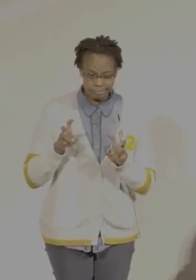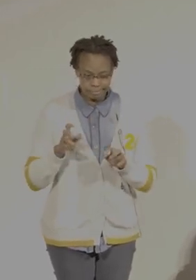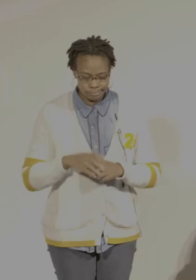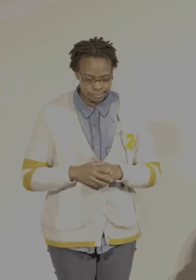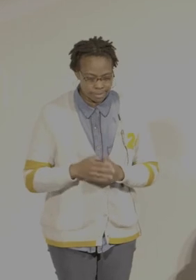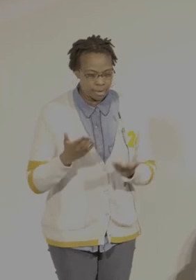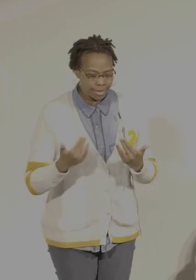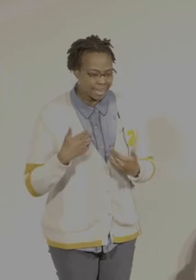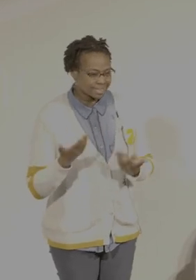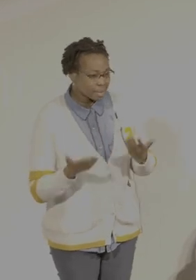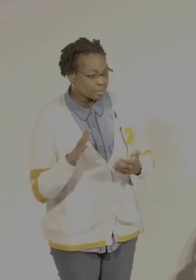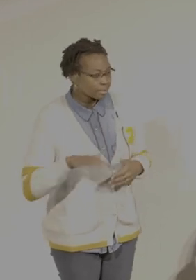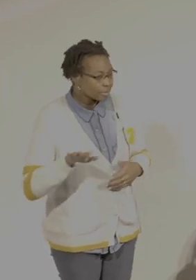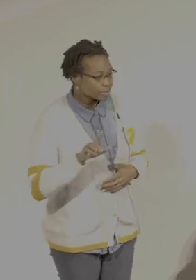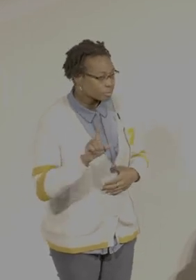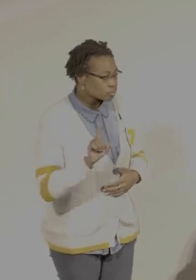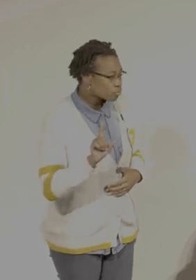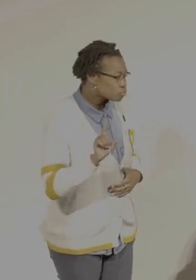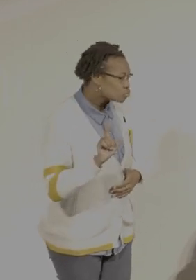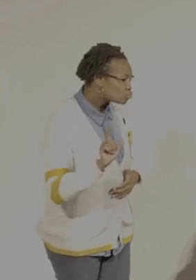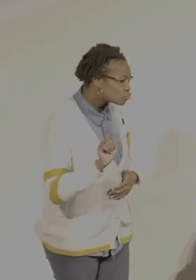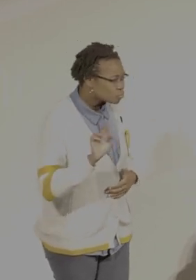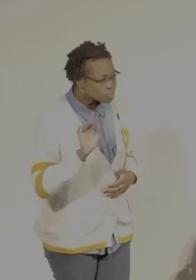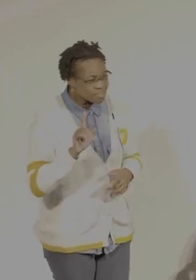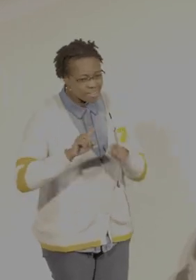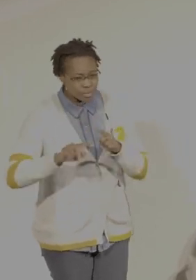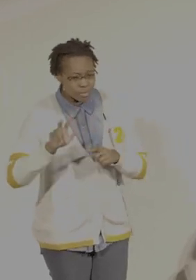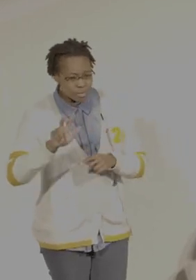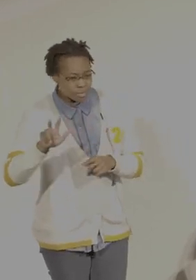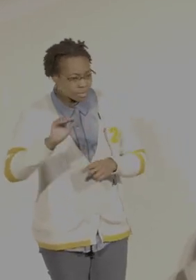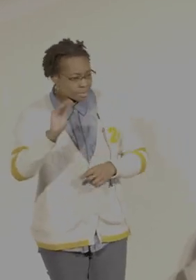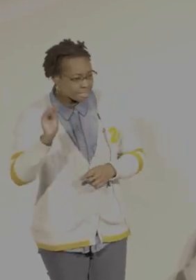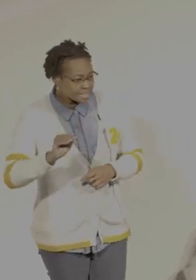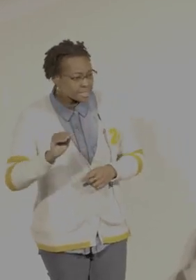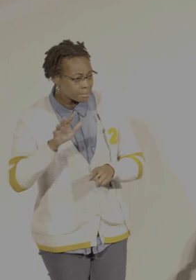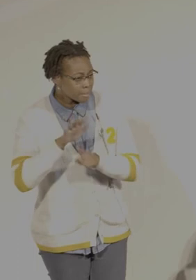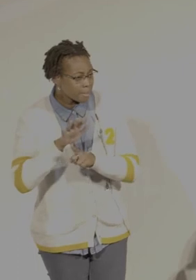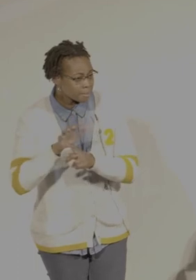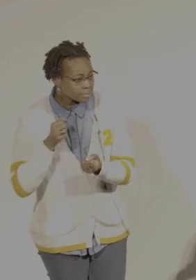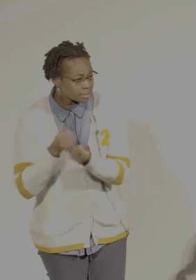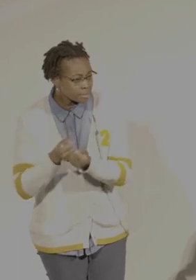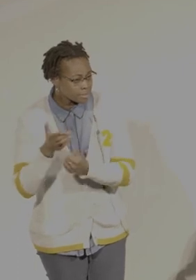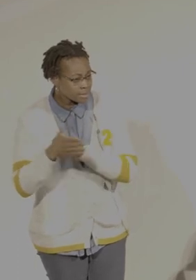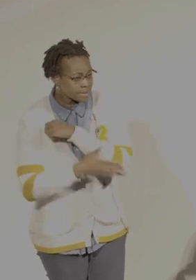probably has may maybe 25 to 33% of popular support in the country.